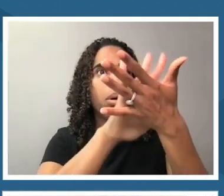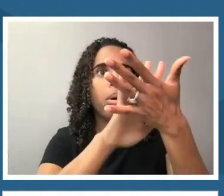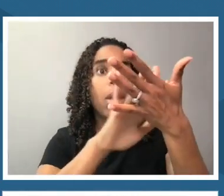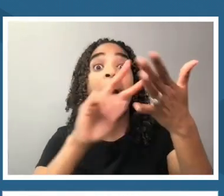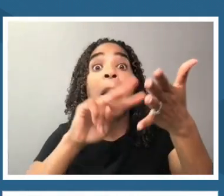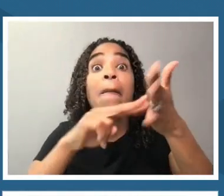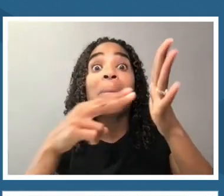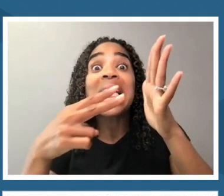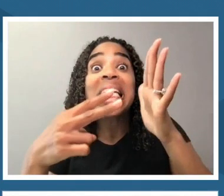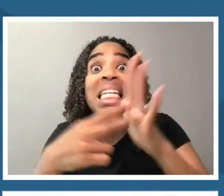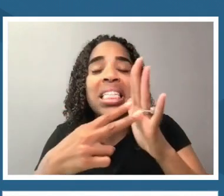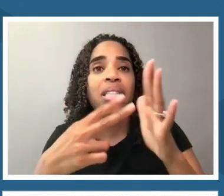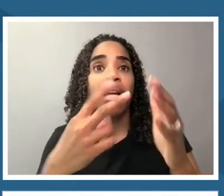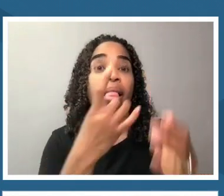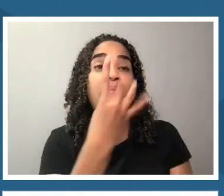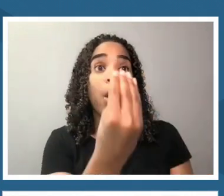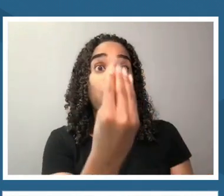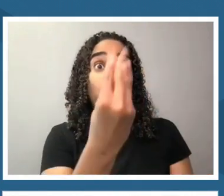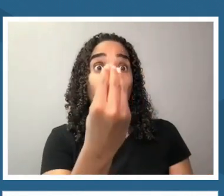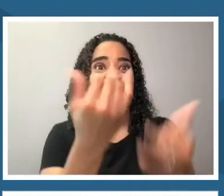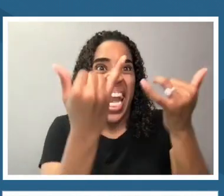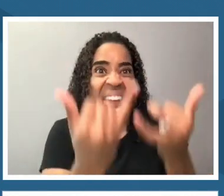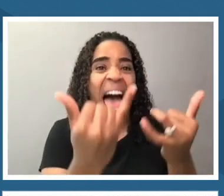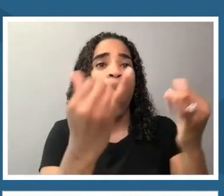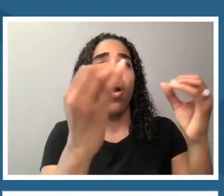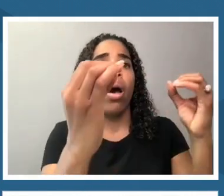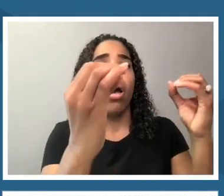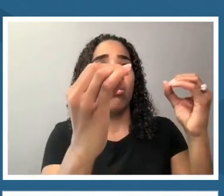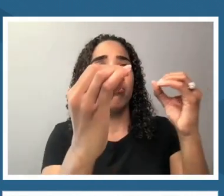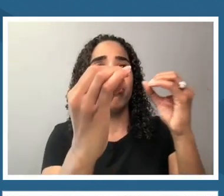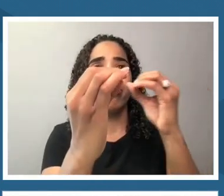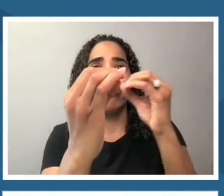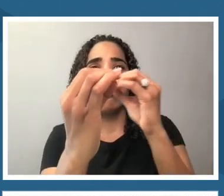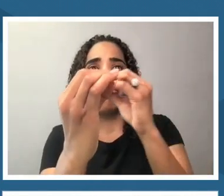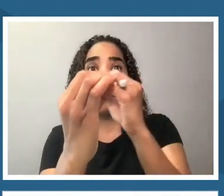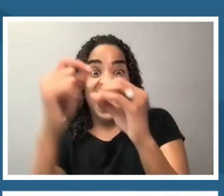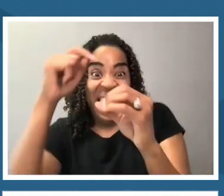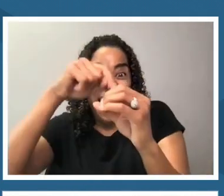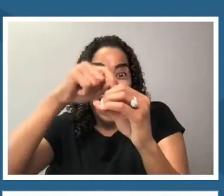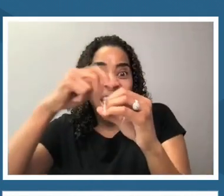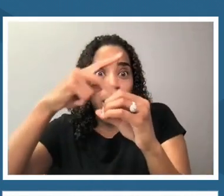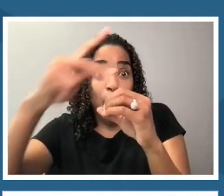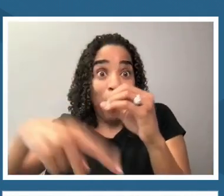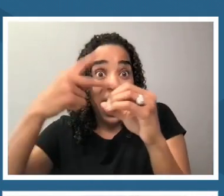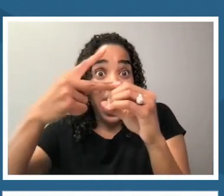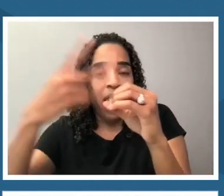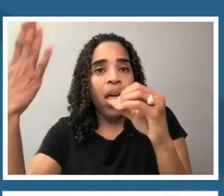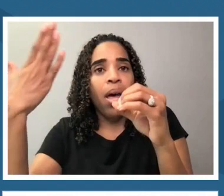star so we basically look for two things we